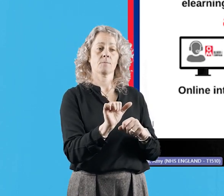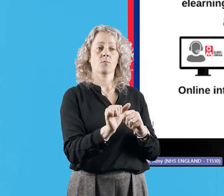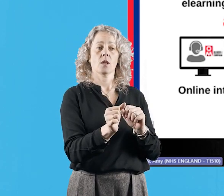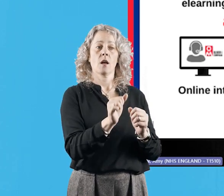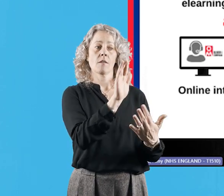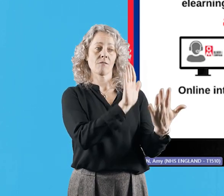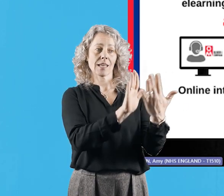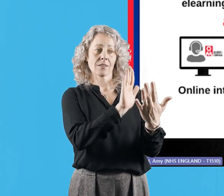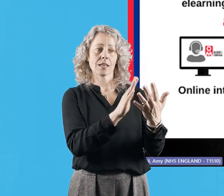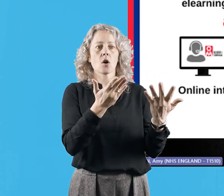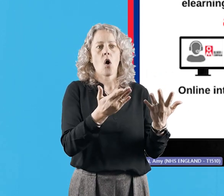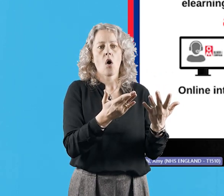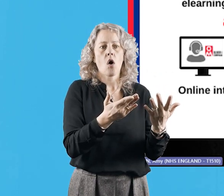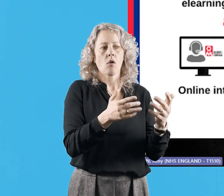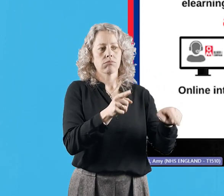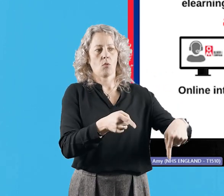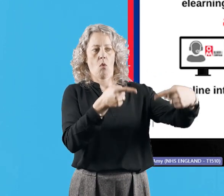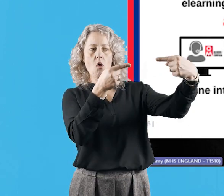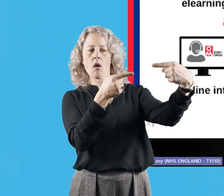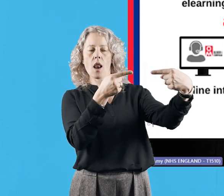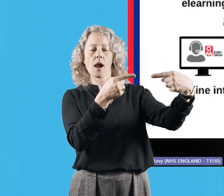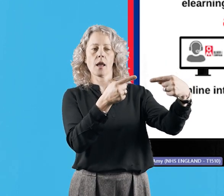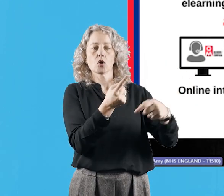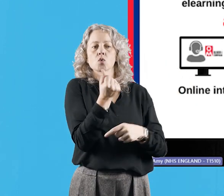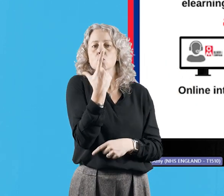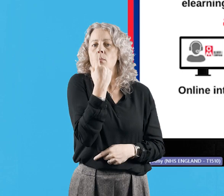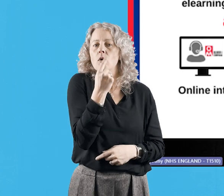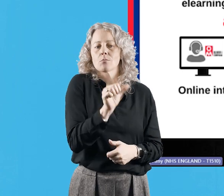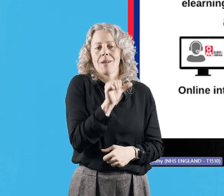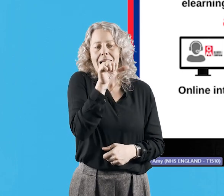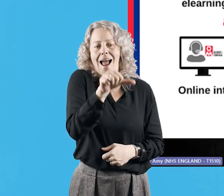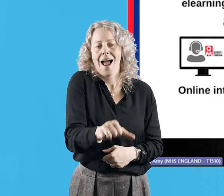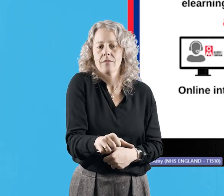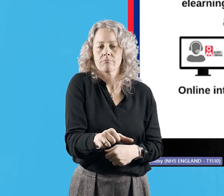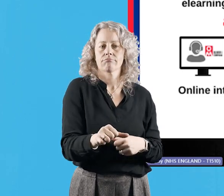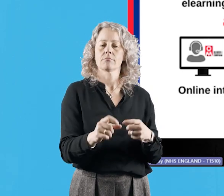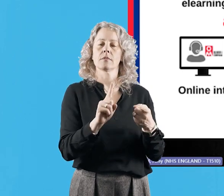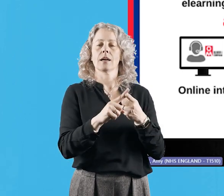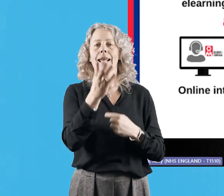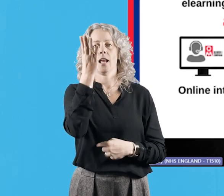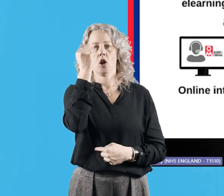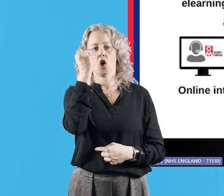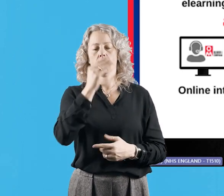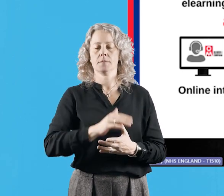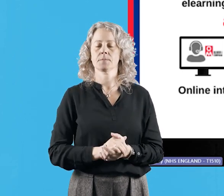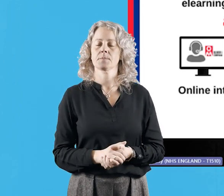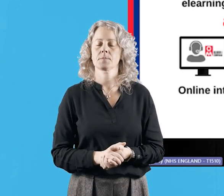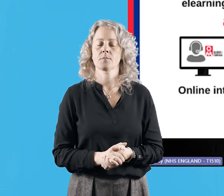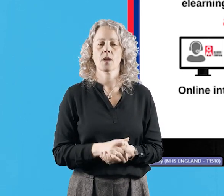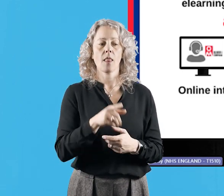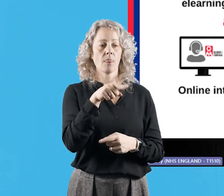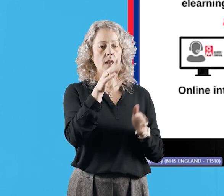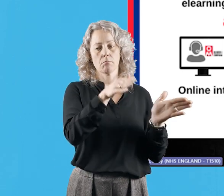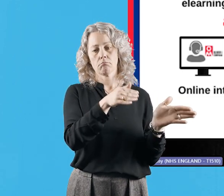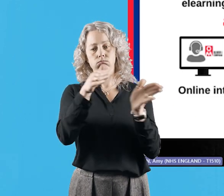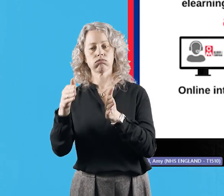after you've done the e-learning. So the e-learning is fresh in your mind and then you go on to do the Part 2 of the